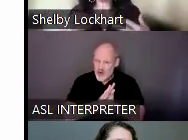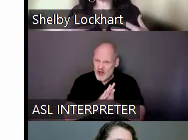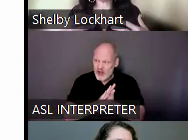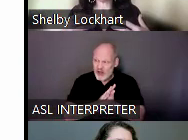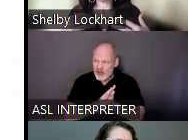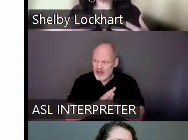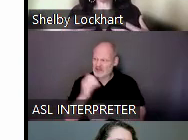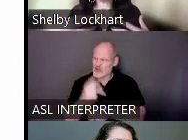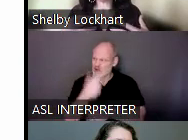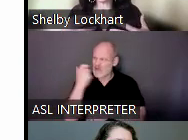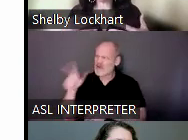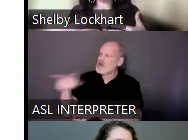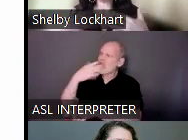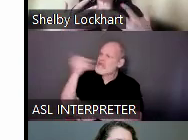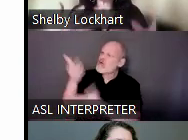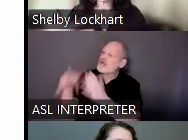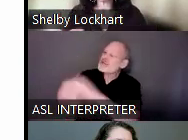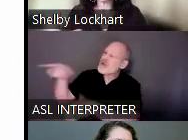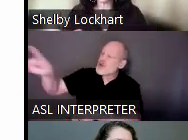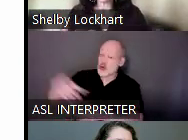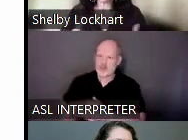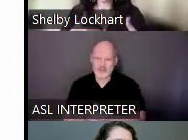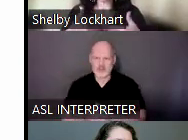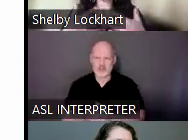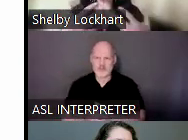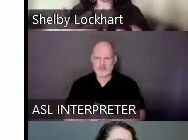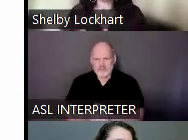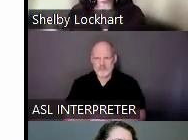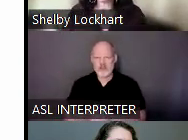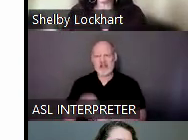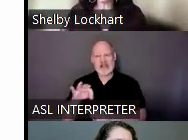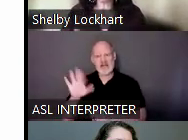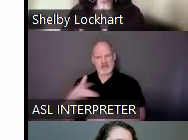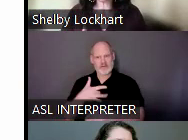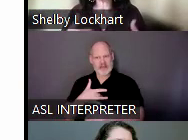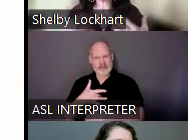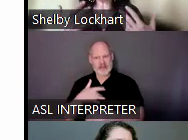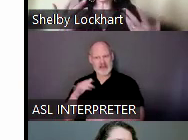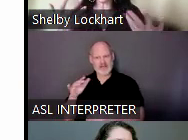school have to figure out how do we respond to that? How do we get flexible? How do we